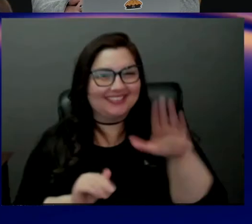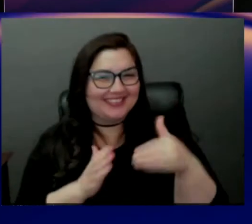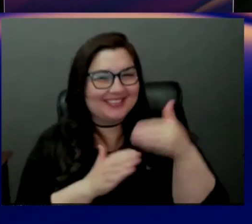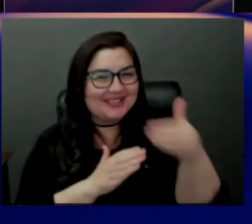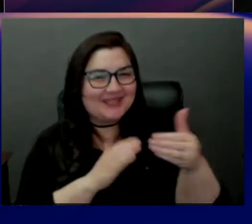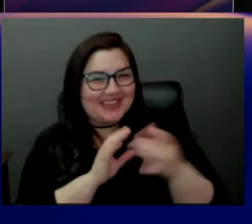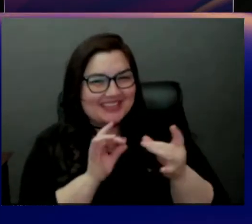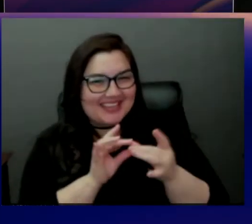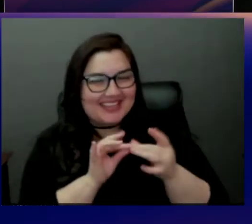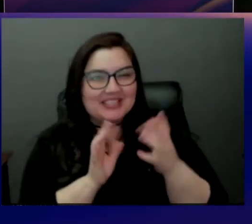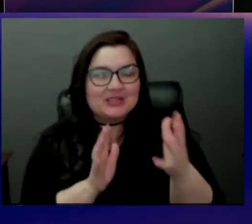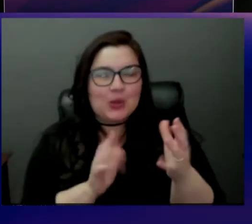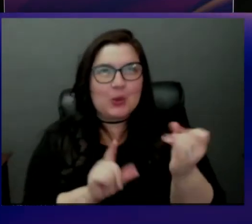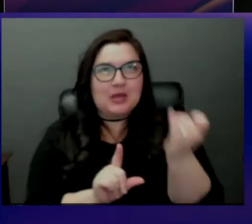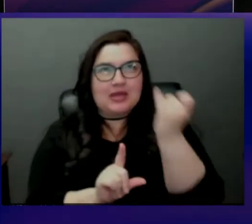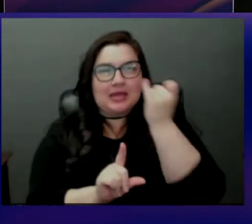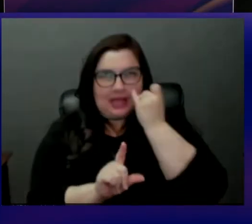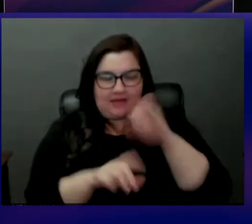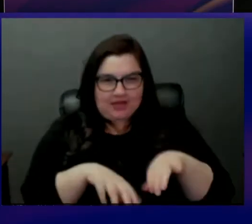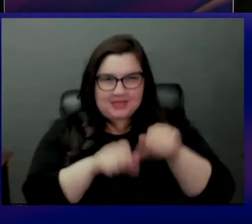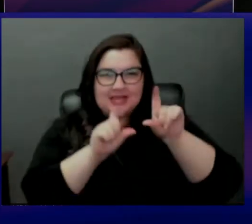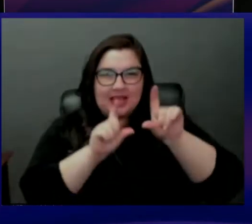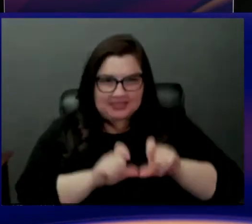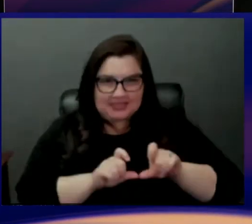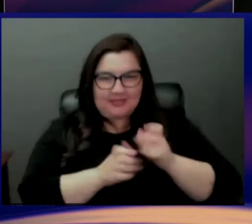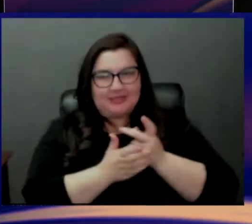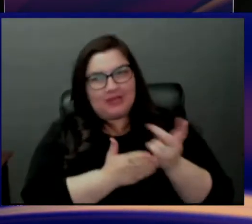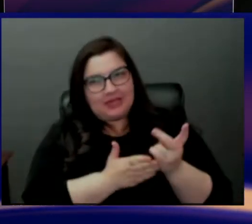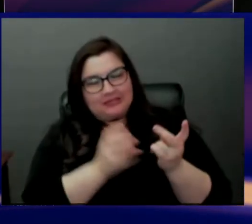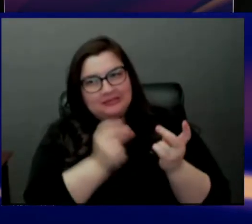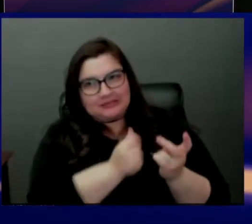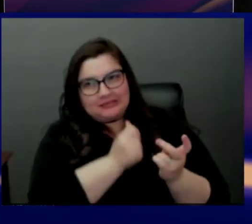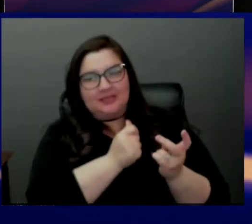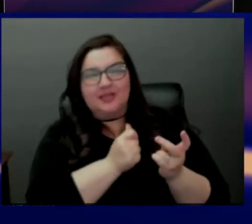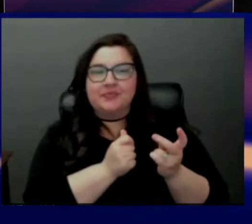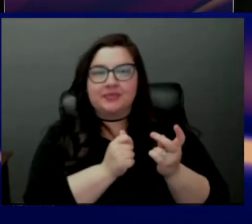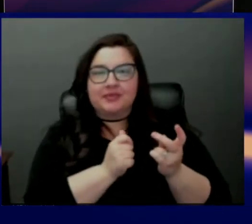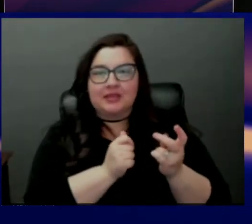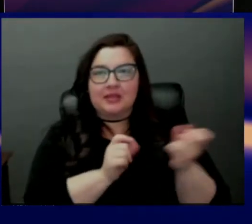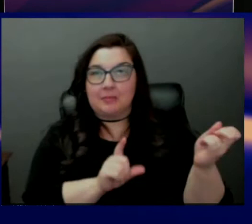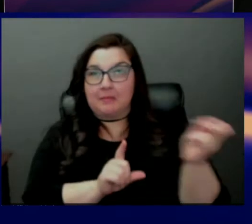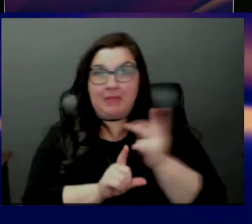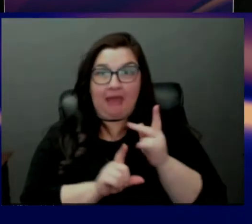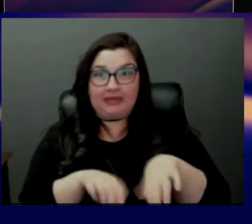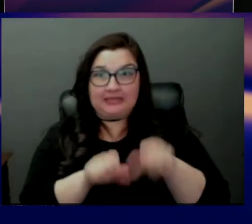so if I take the assessment and I fail it, how quickly can I retake the assessment? Yeah, yeah, that's a good question.